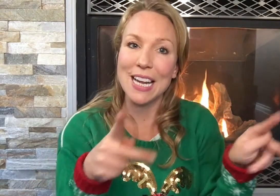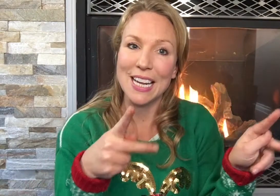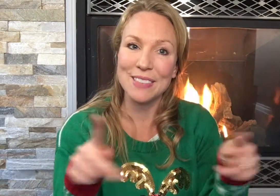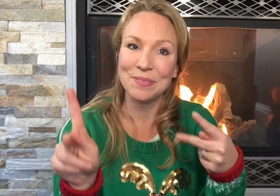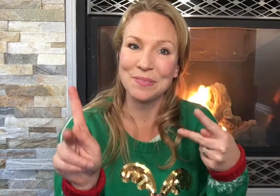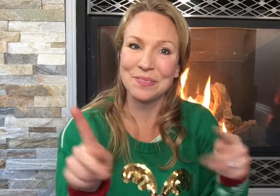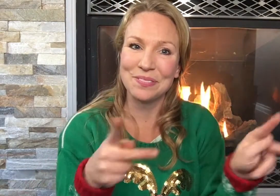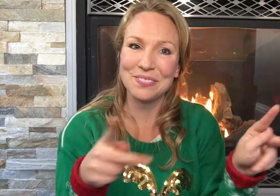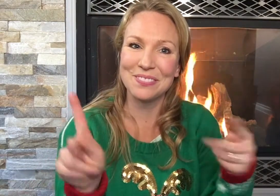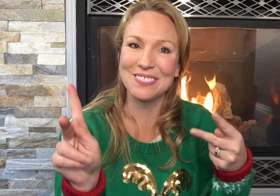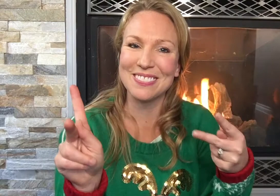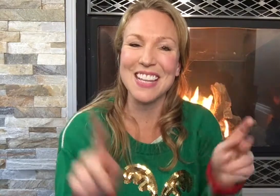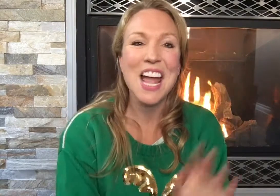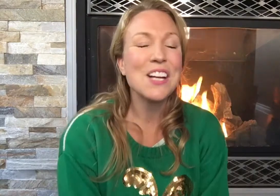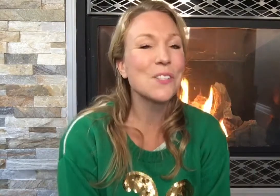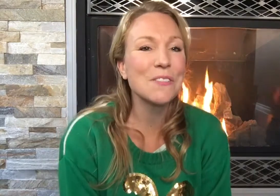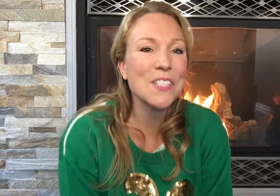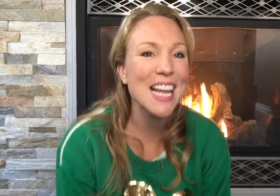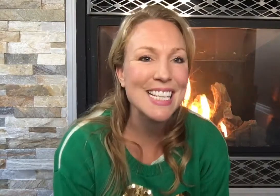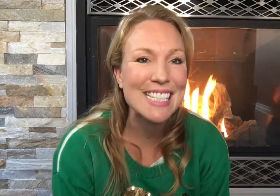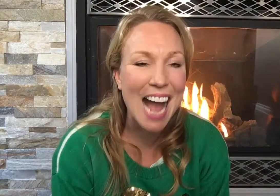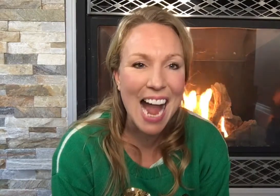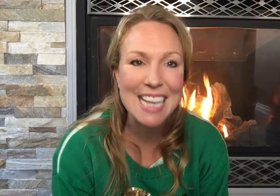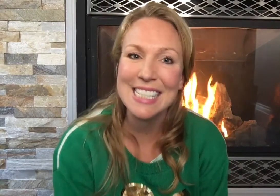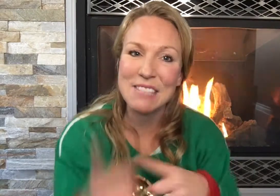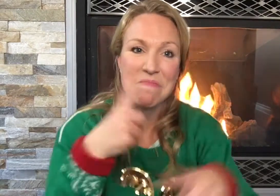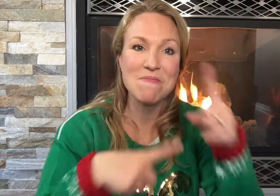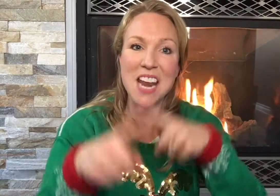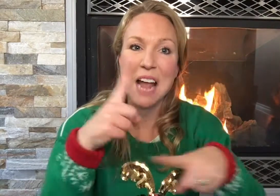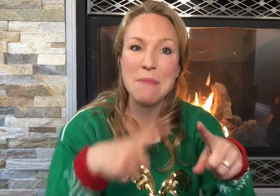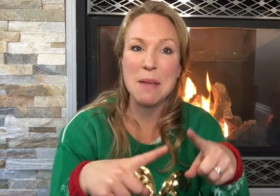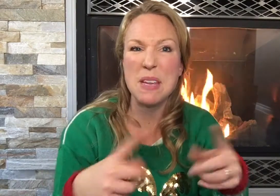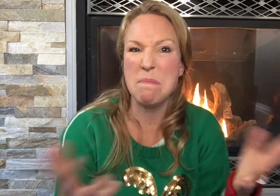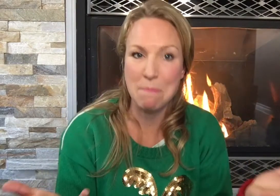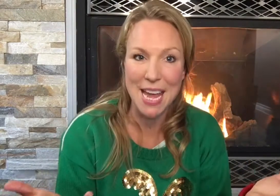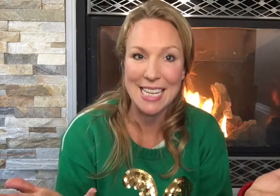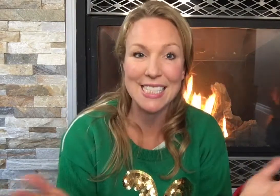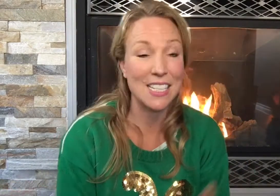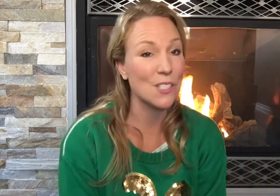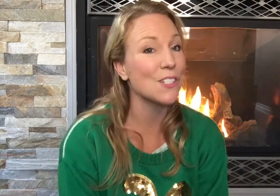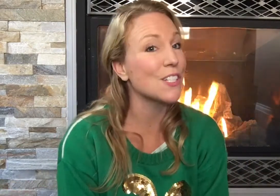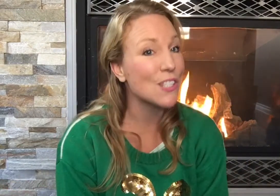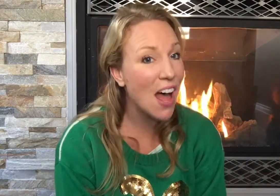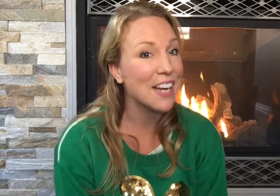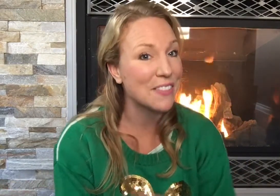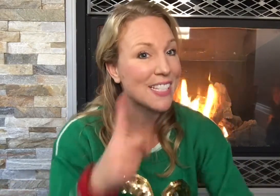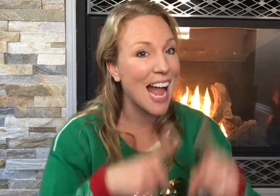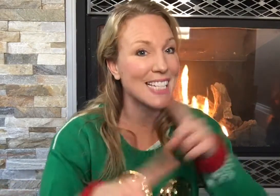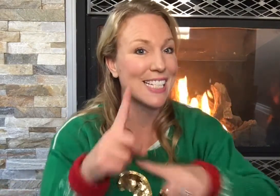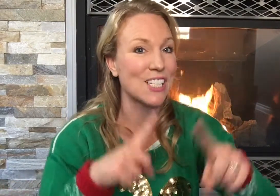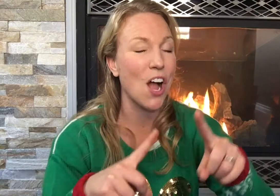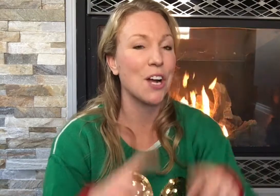So, if there's any SIGNS that I maybe missed, becasue there's a lot of SIGNS to talk about